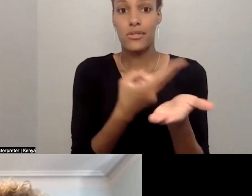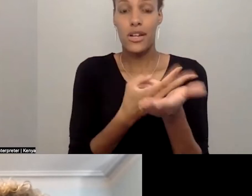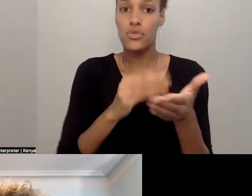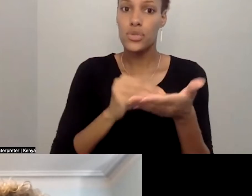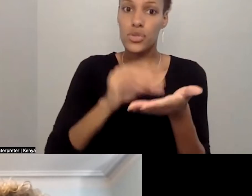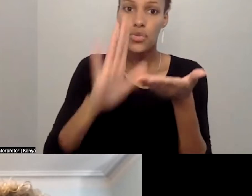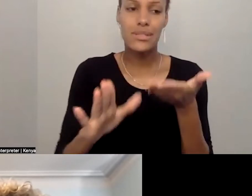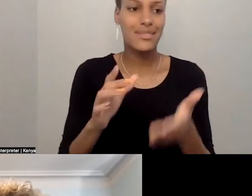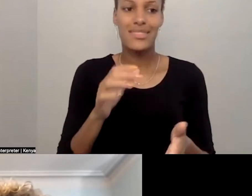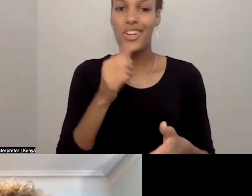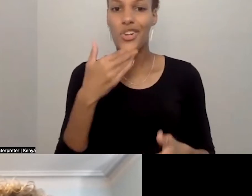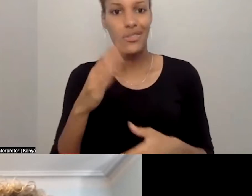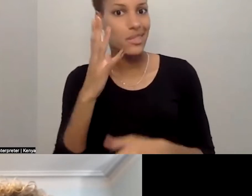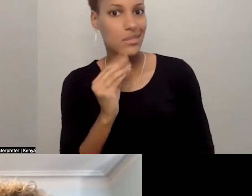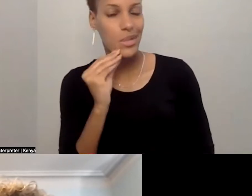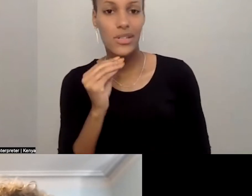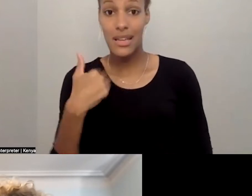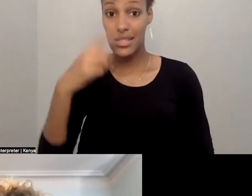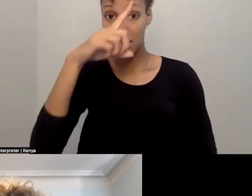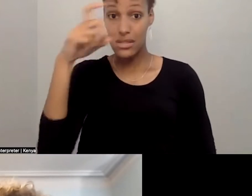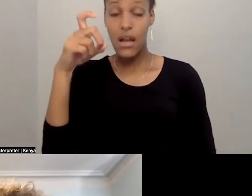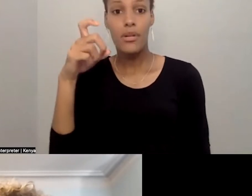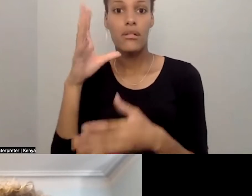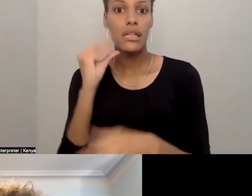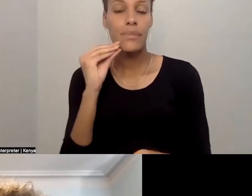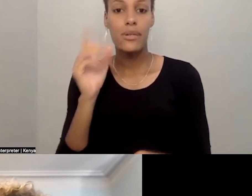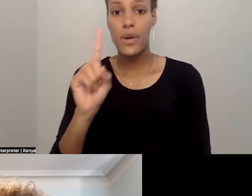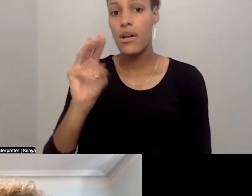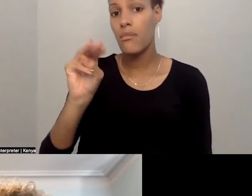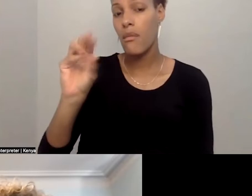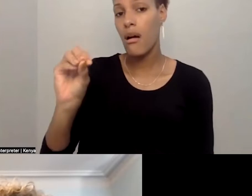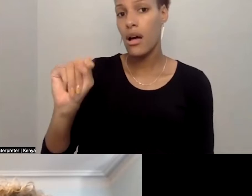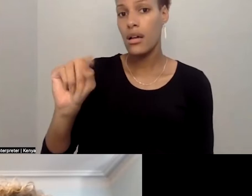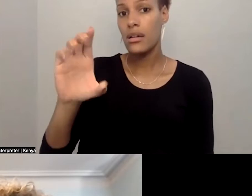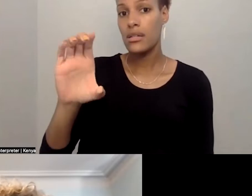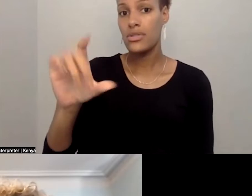that- she's doing her summer internship at Monticello, and she was accosted by visitors who